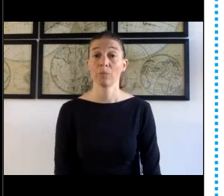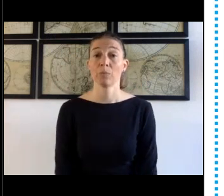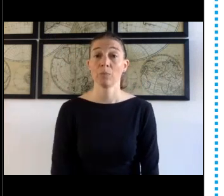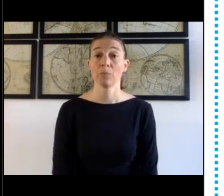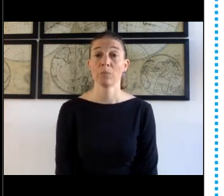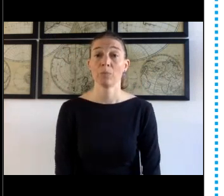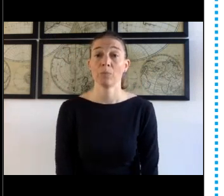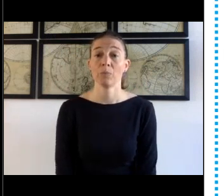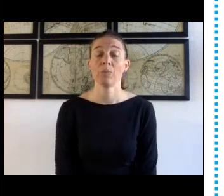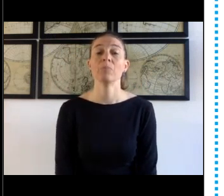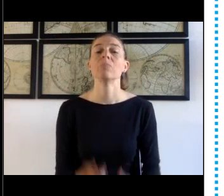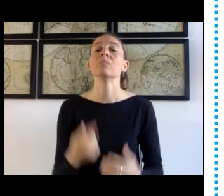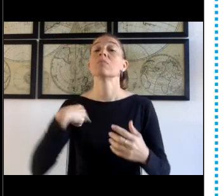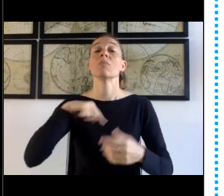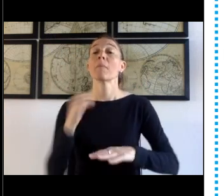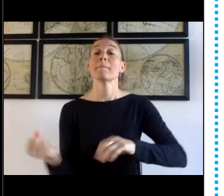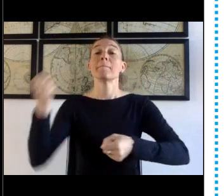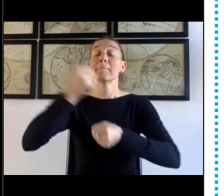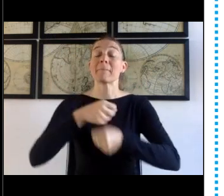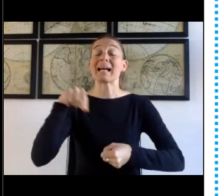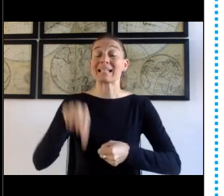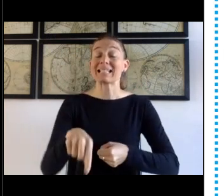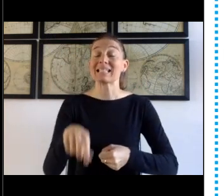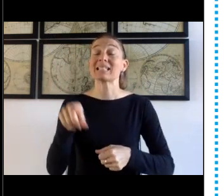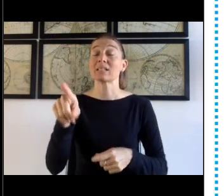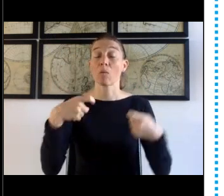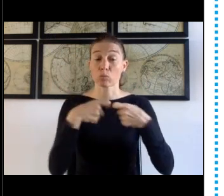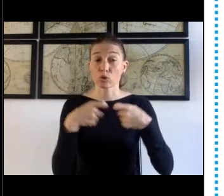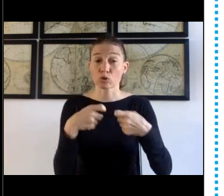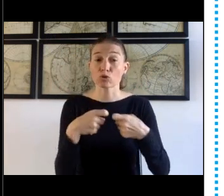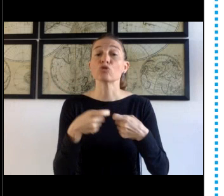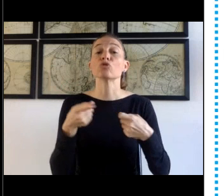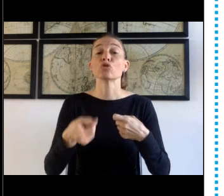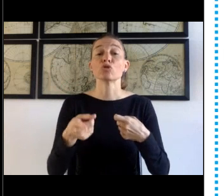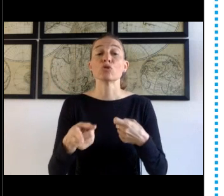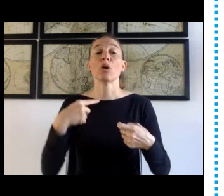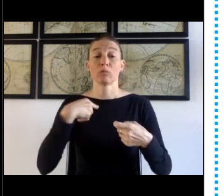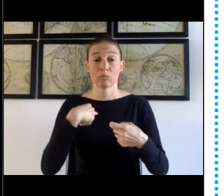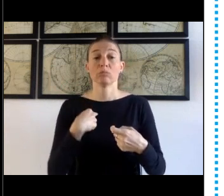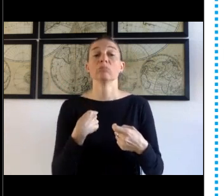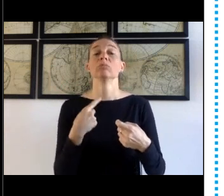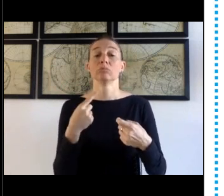And we focus and we fight for the implementation of the UN CRPD